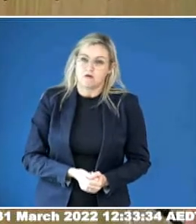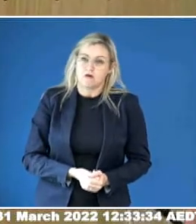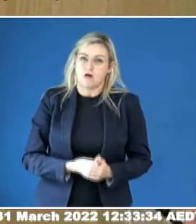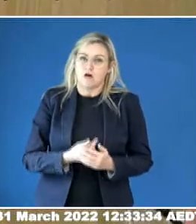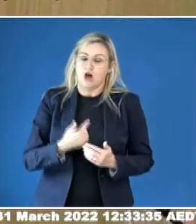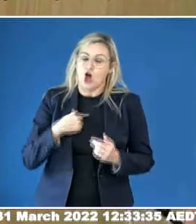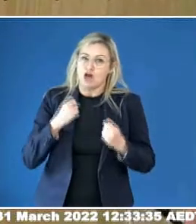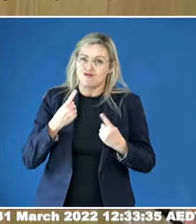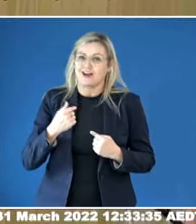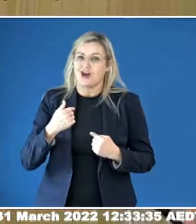that we should approach them about.